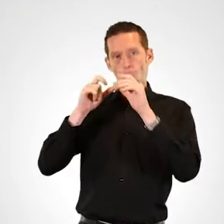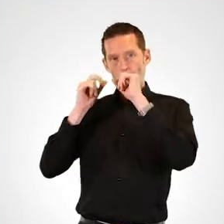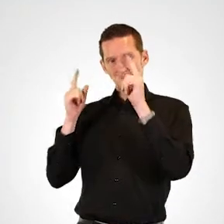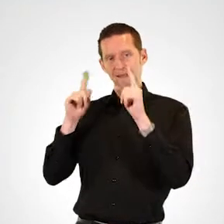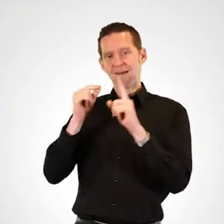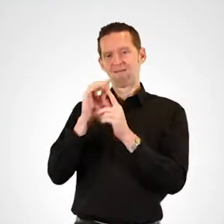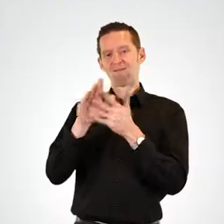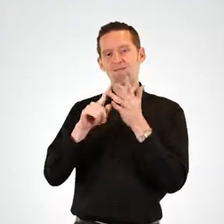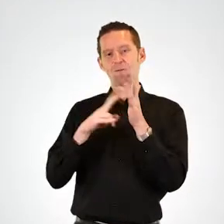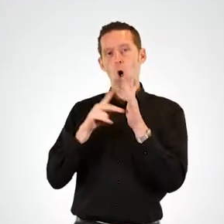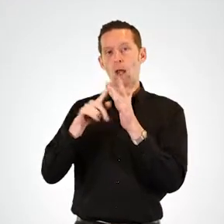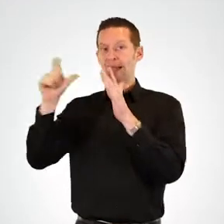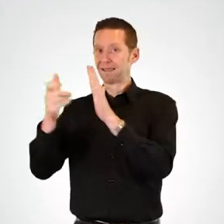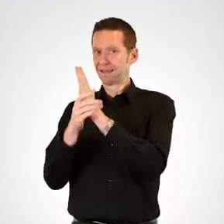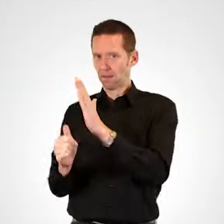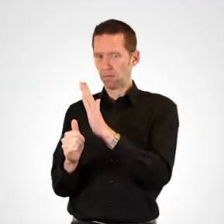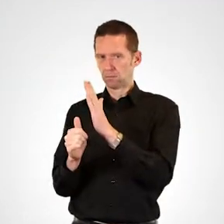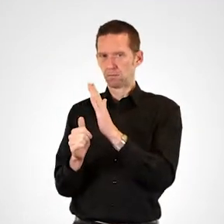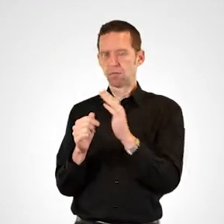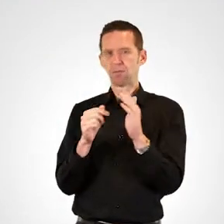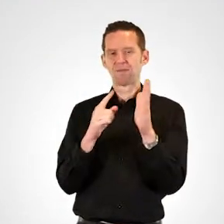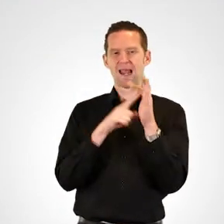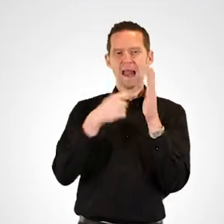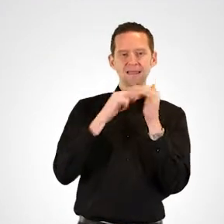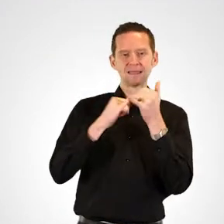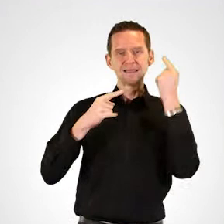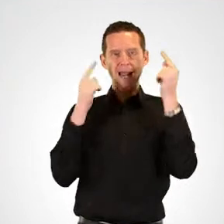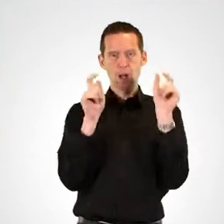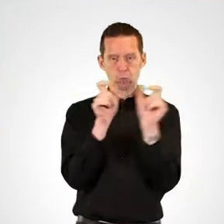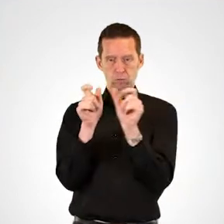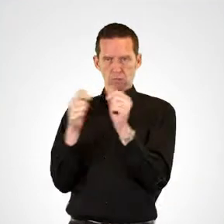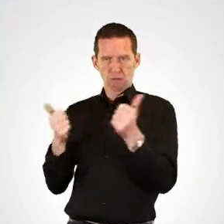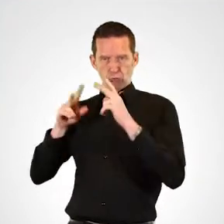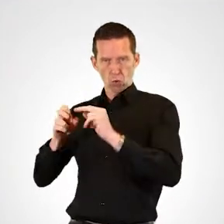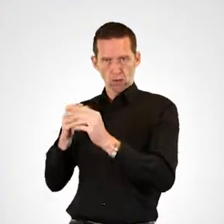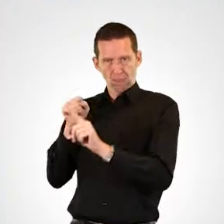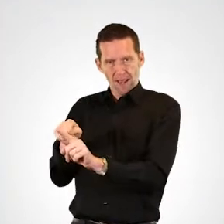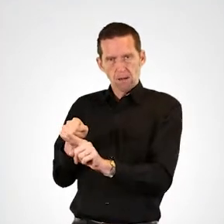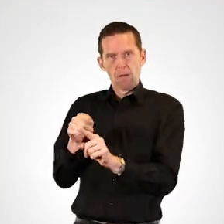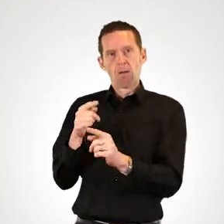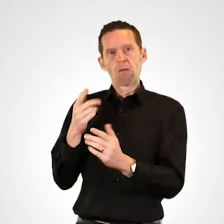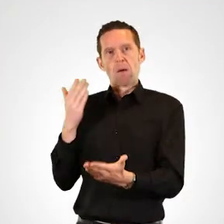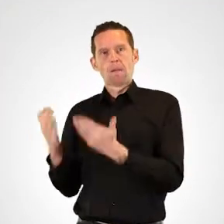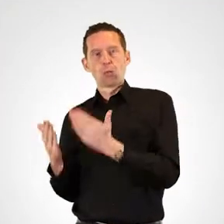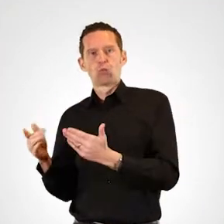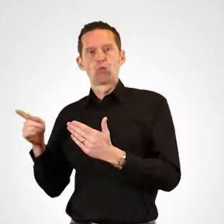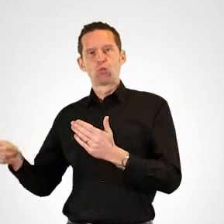and phonic skills, which we'll talk about later, the connection between letters and sounds, than we do on the phonological awareness skills.